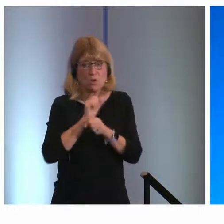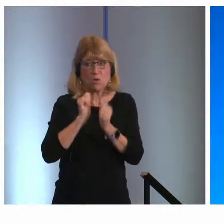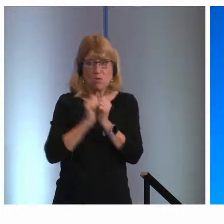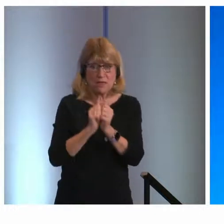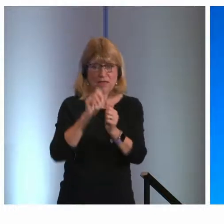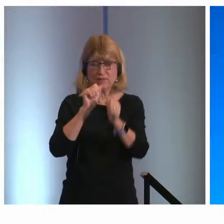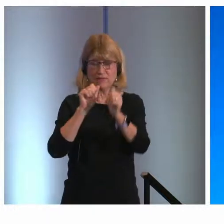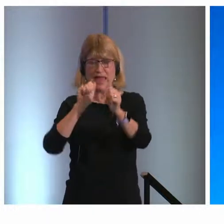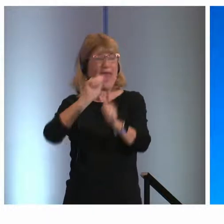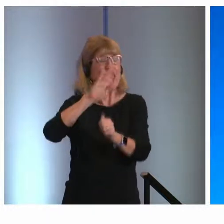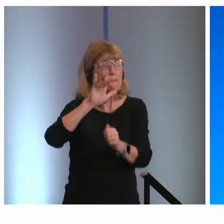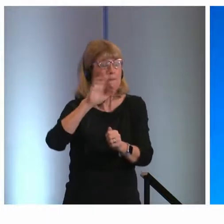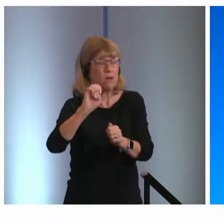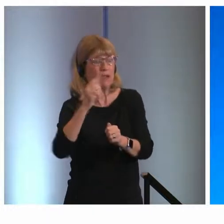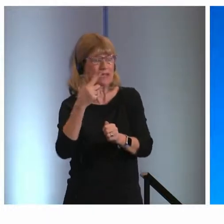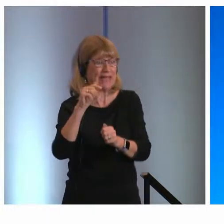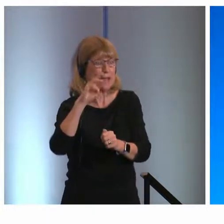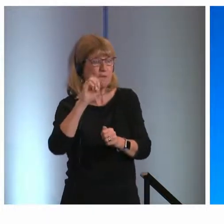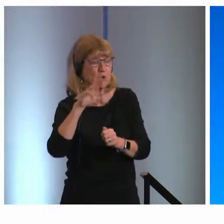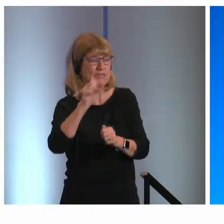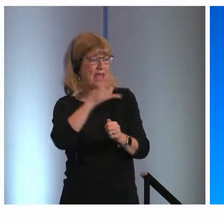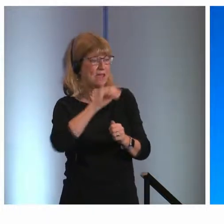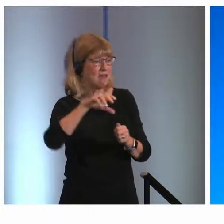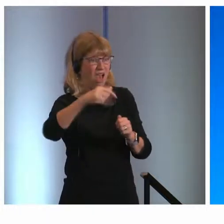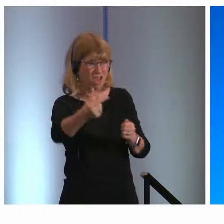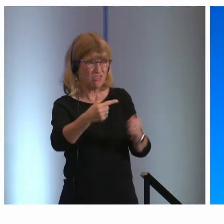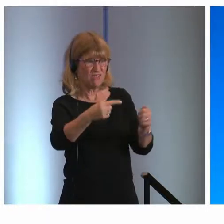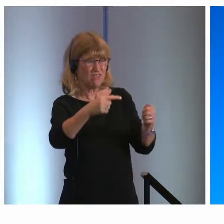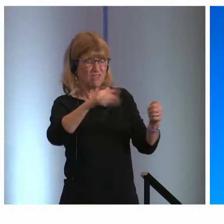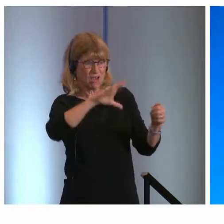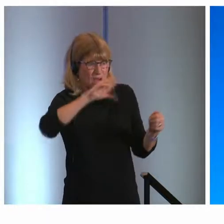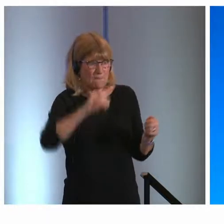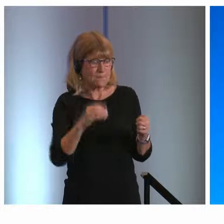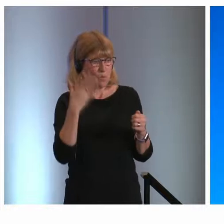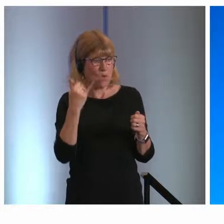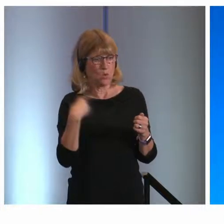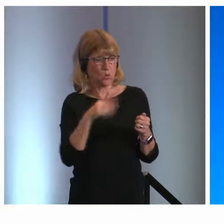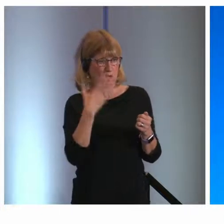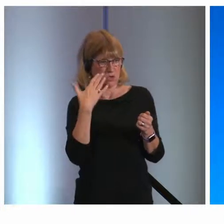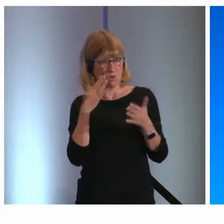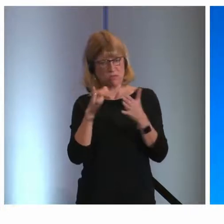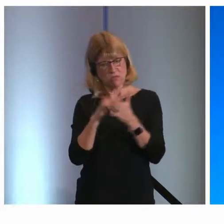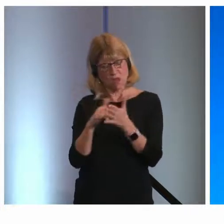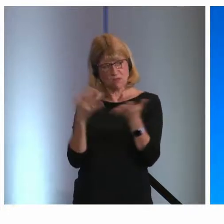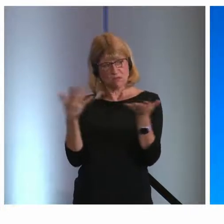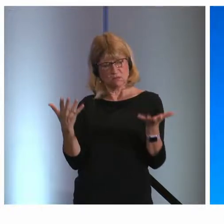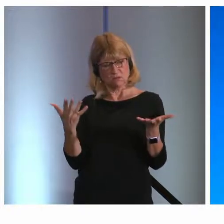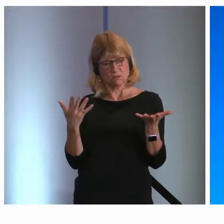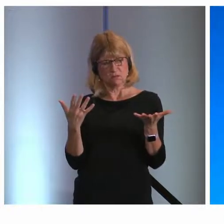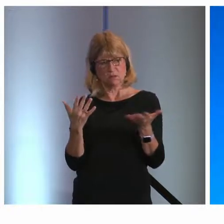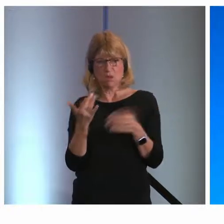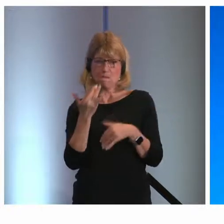accessibility in the world of gaming, with their Playstation